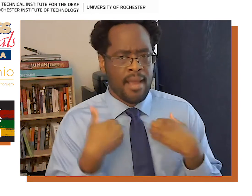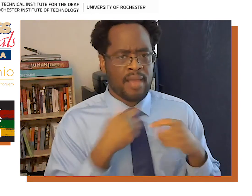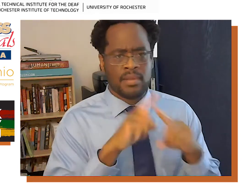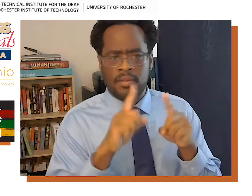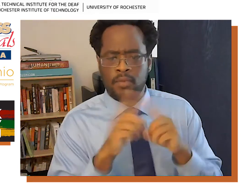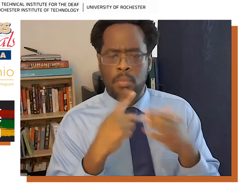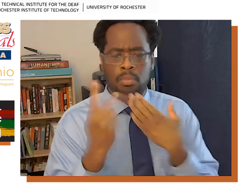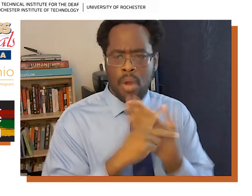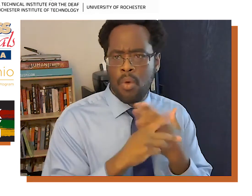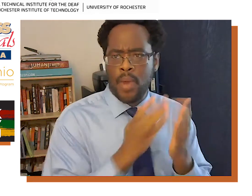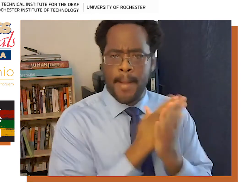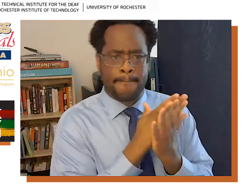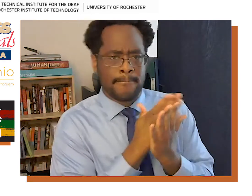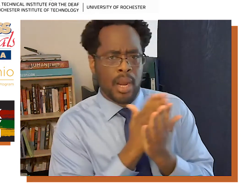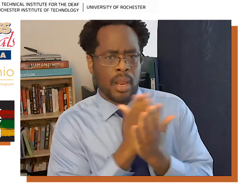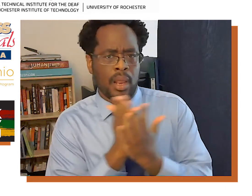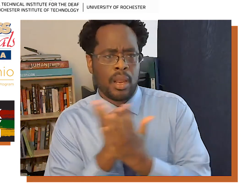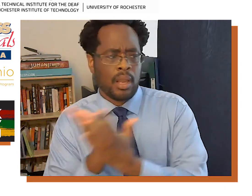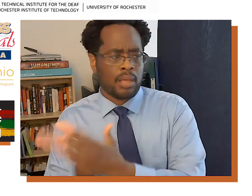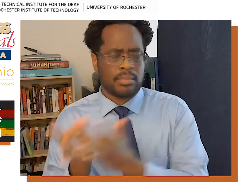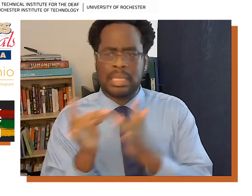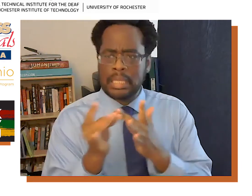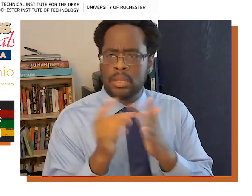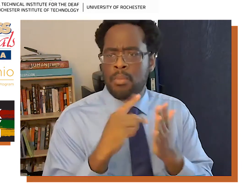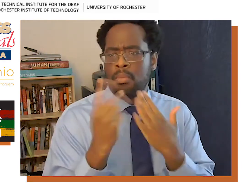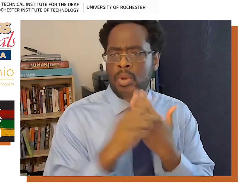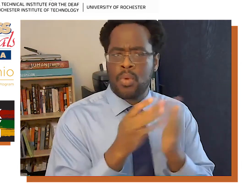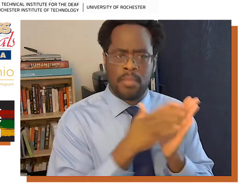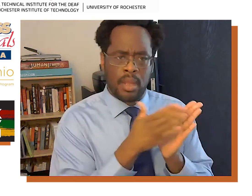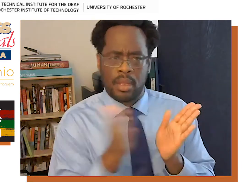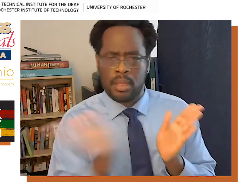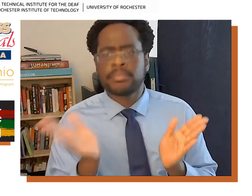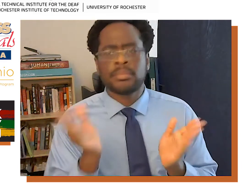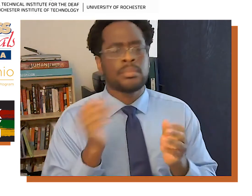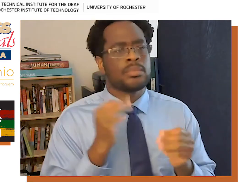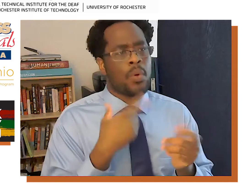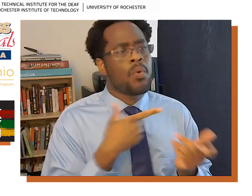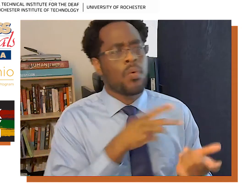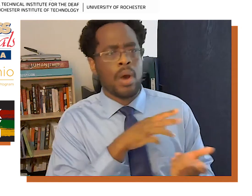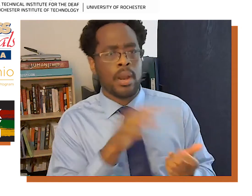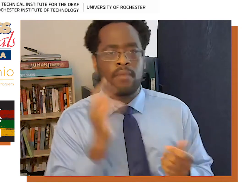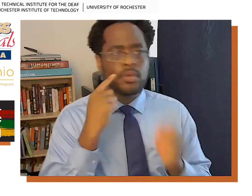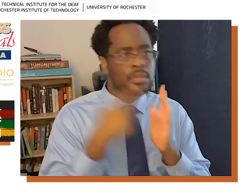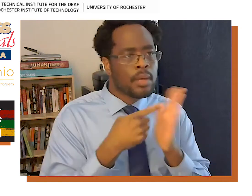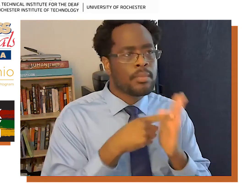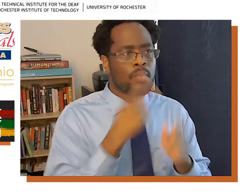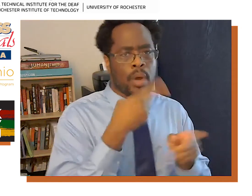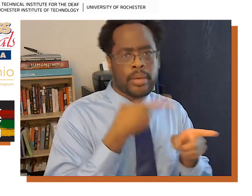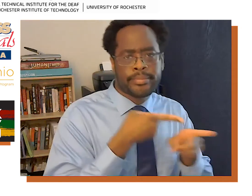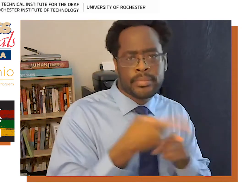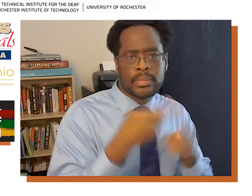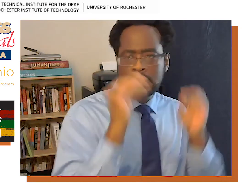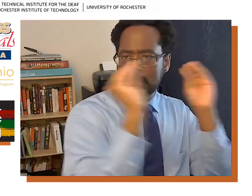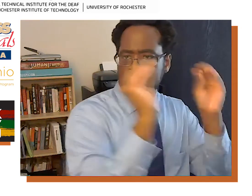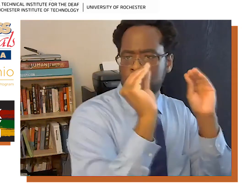had several different programs, several different specific programs with specific focuses, so if people were interested